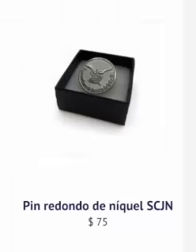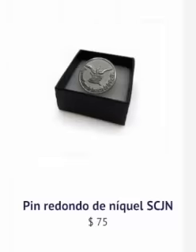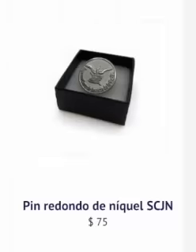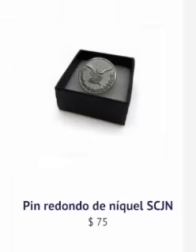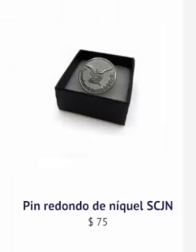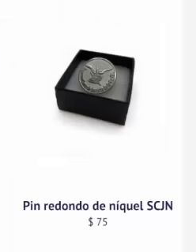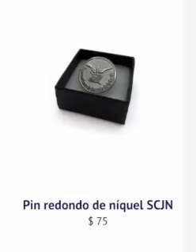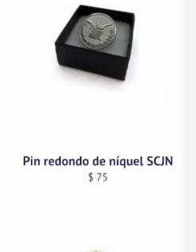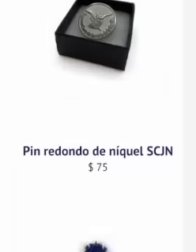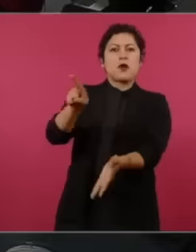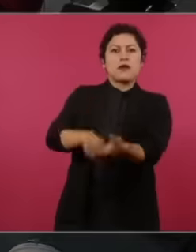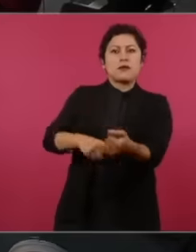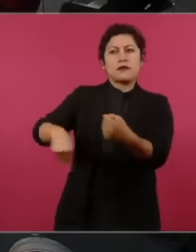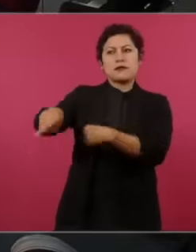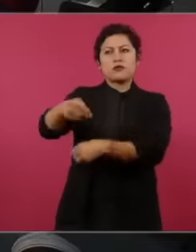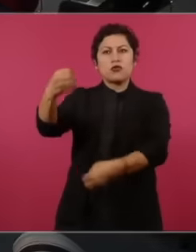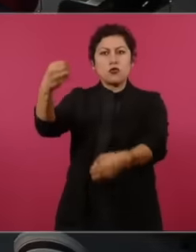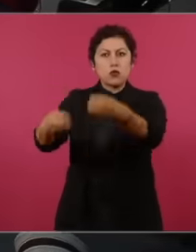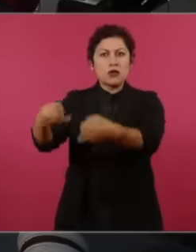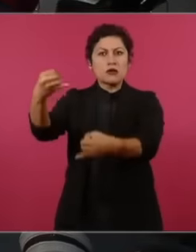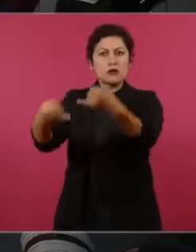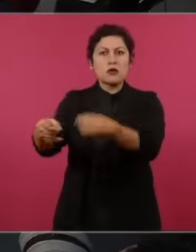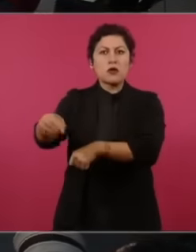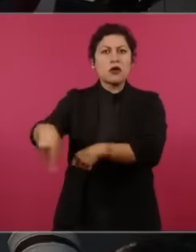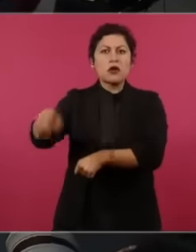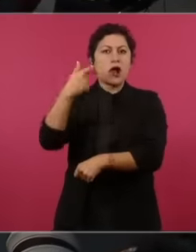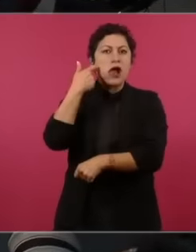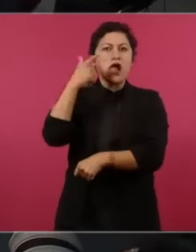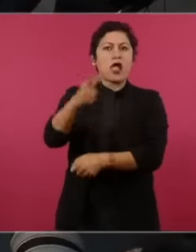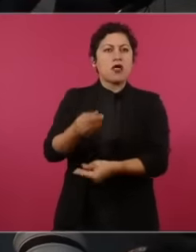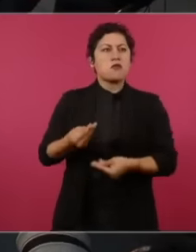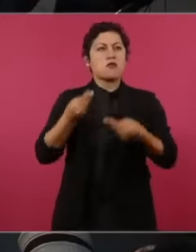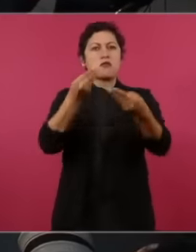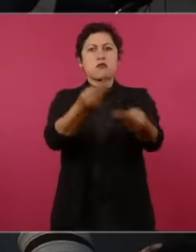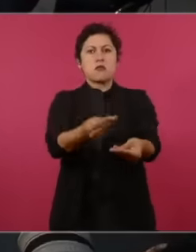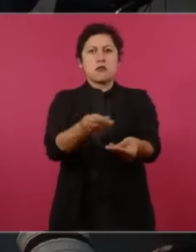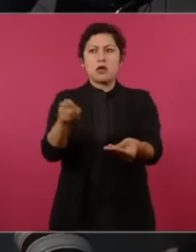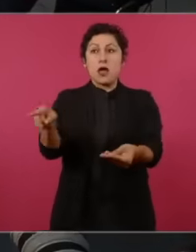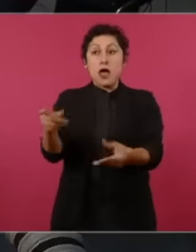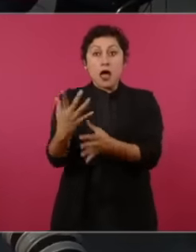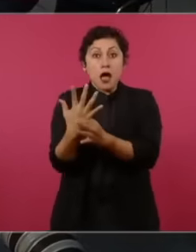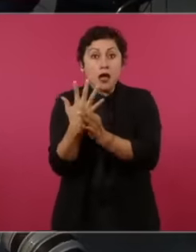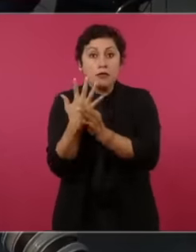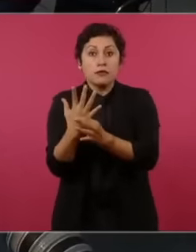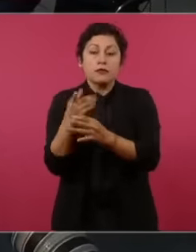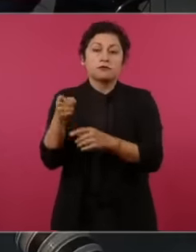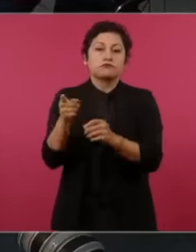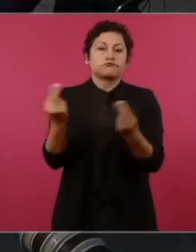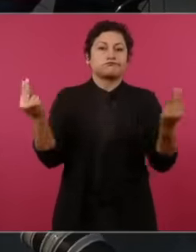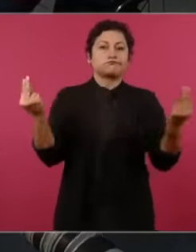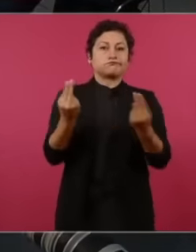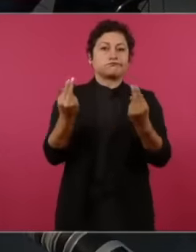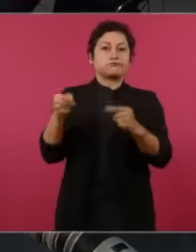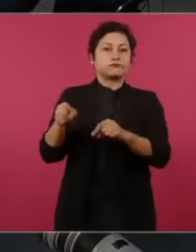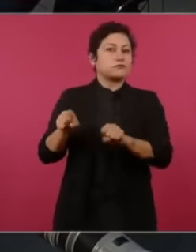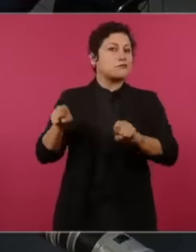judges do not want to return and of Those who claim that it is vital for its functioning, President, the